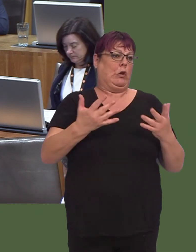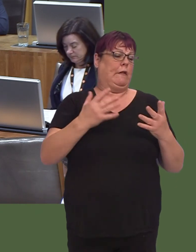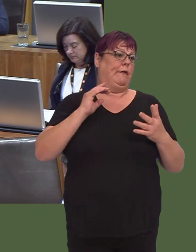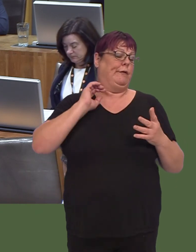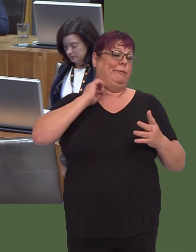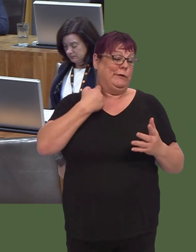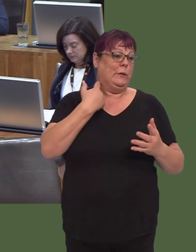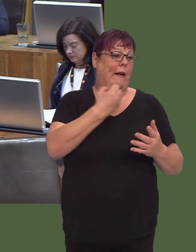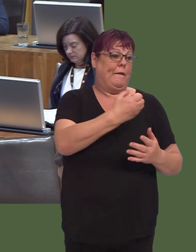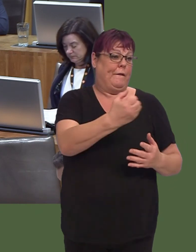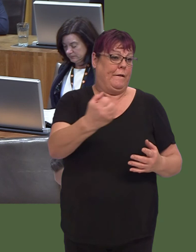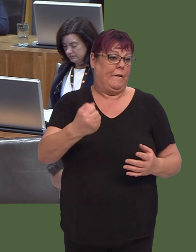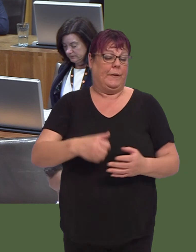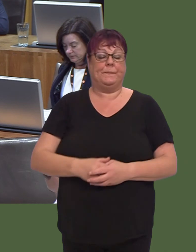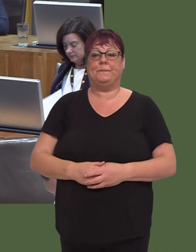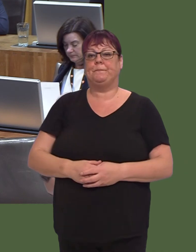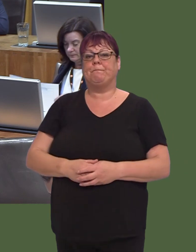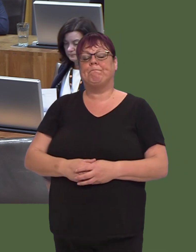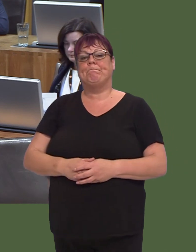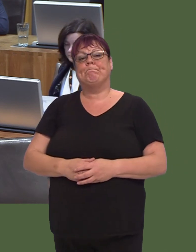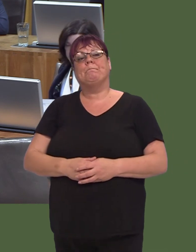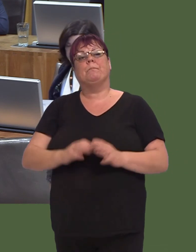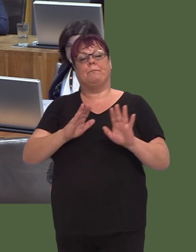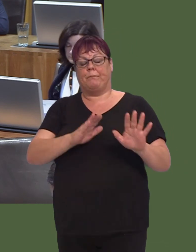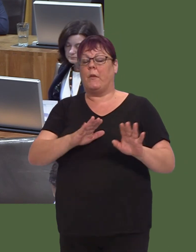I had to deal with that myself in my own constituency.